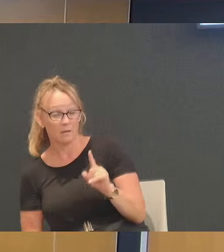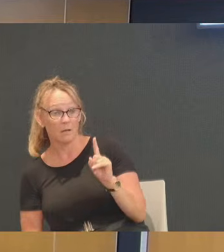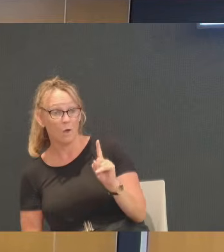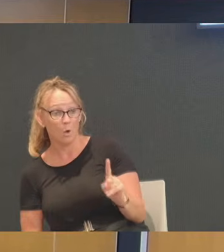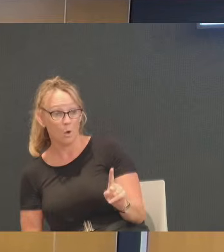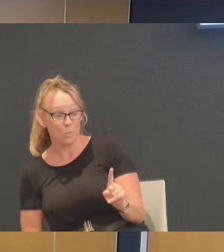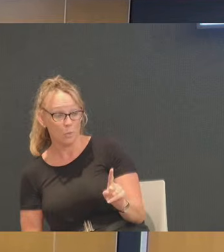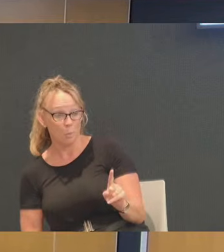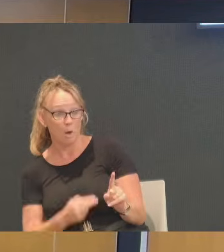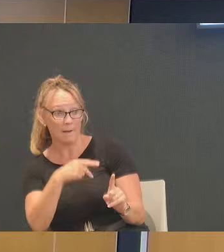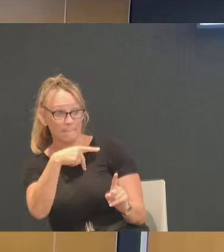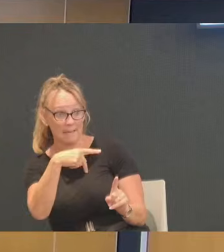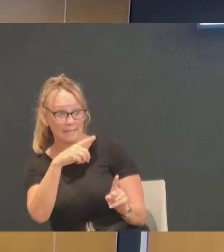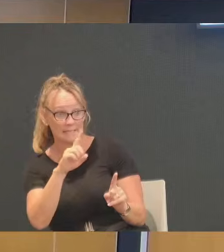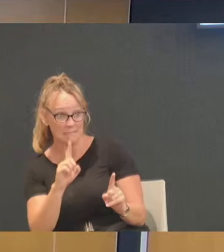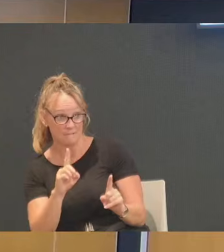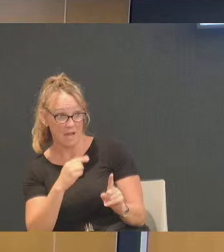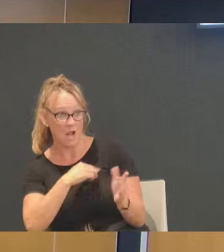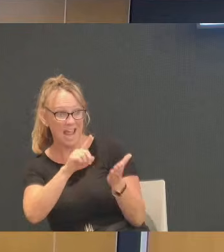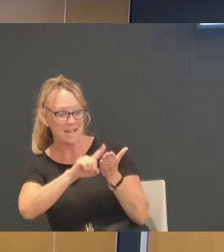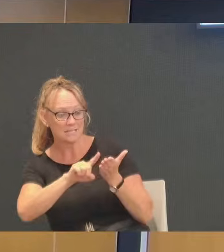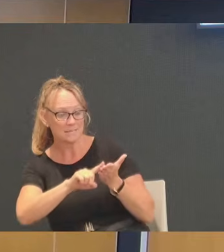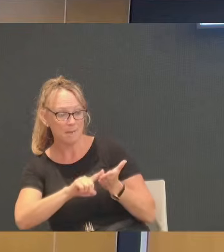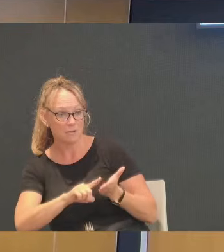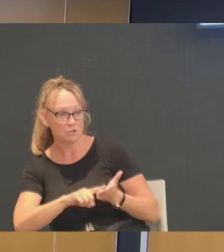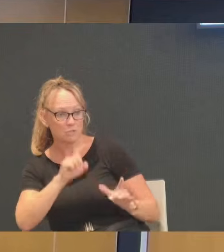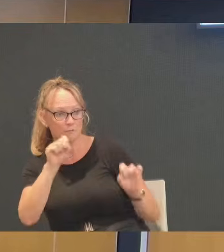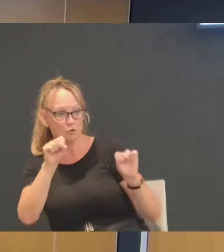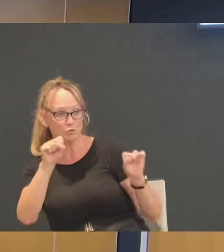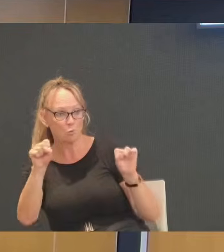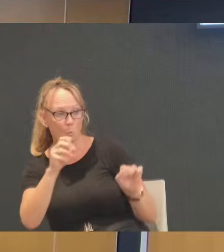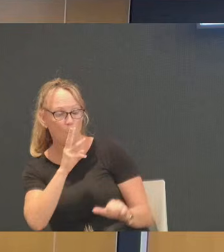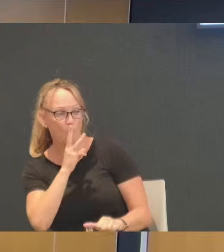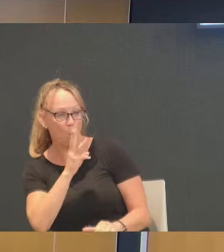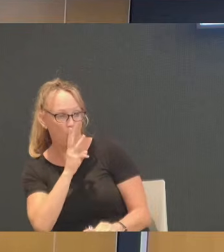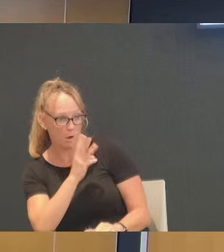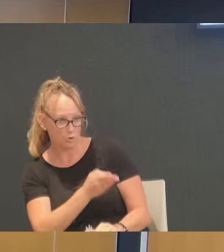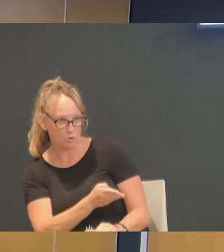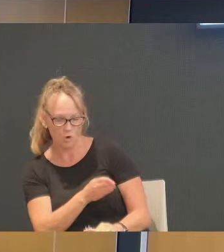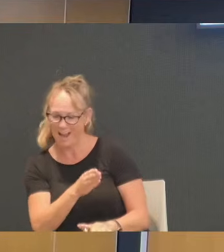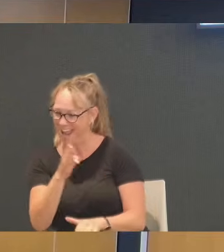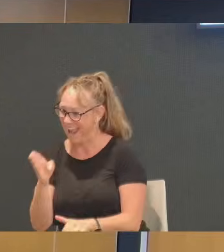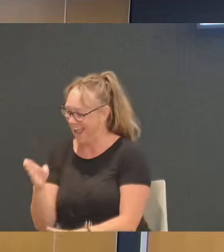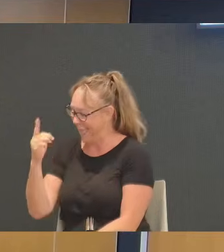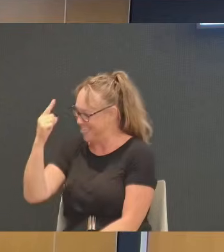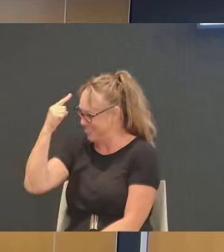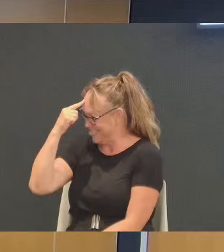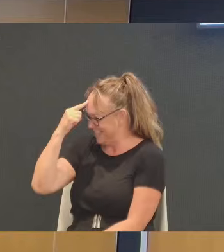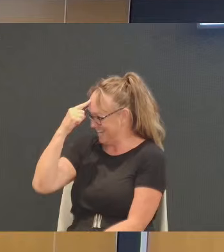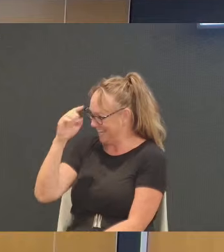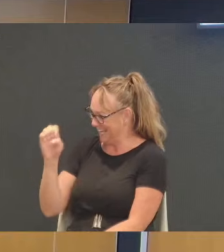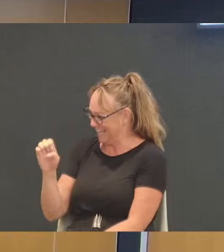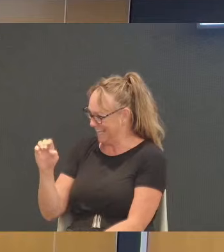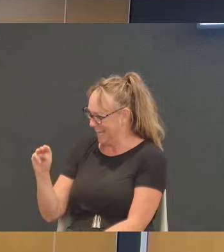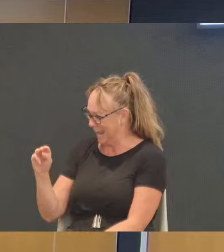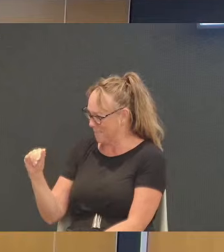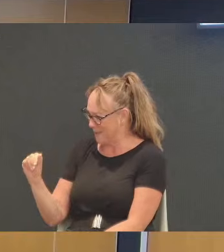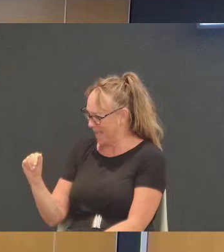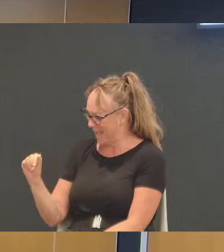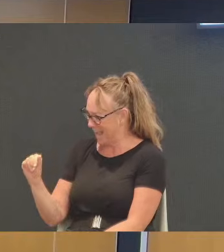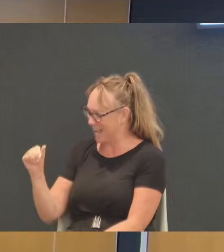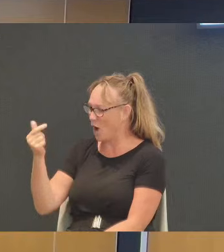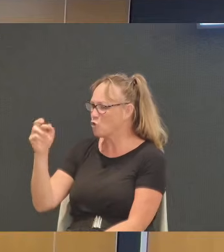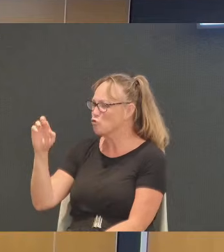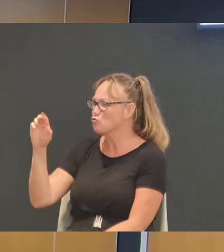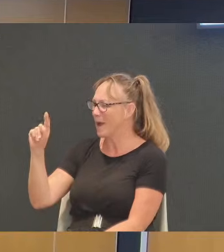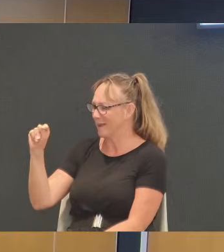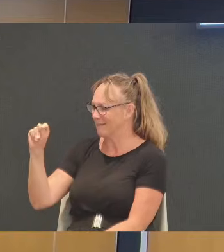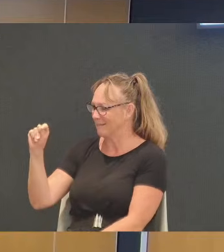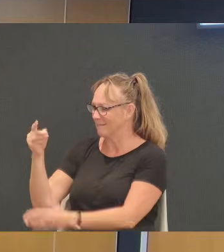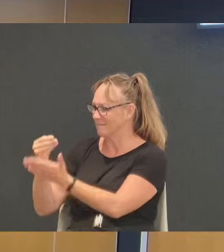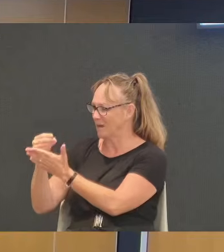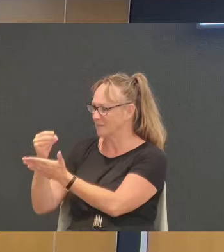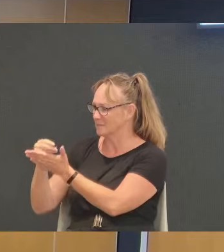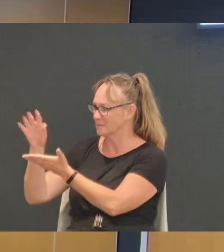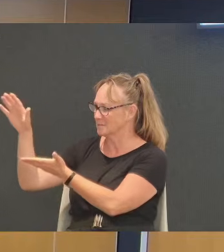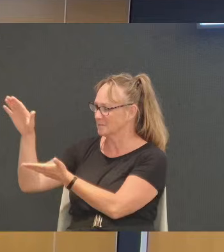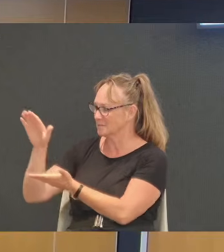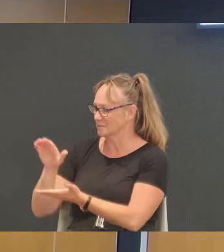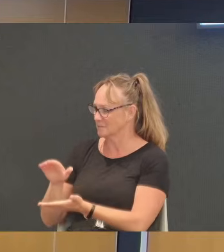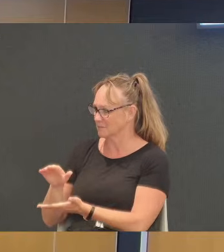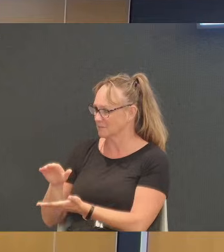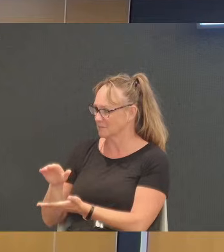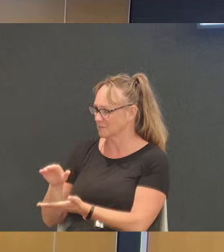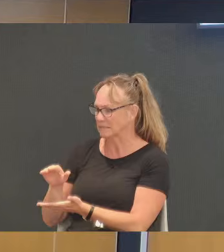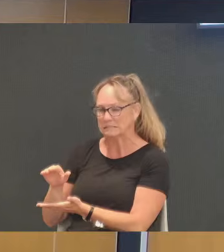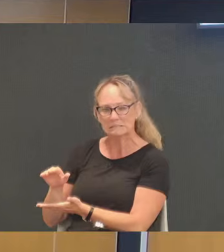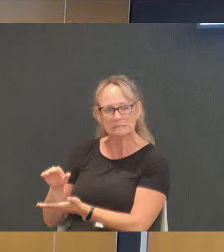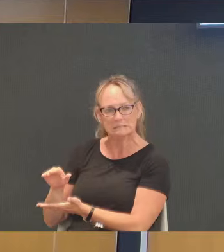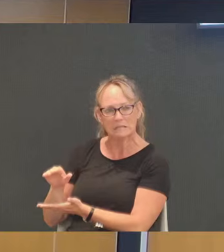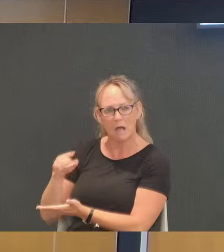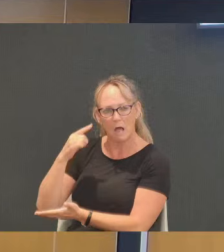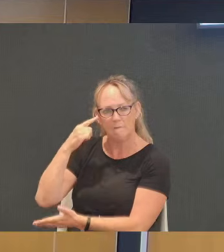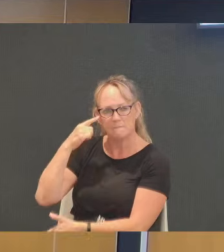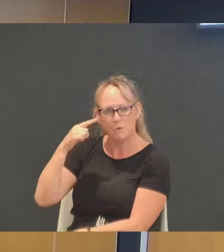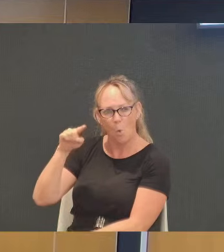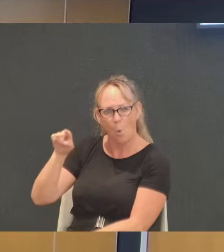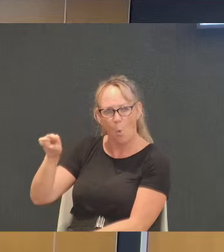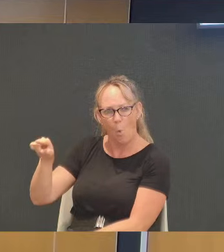for inspections for storm water. And then I think the EMA one is for a grant funded for